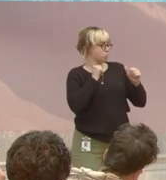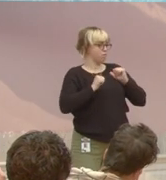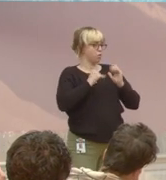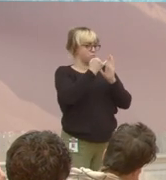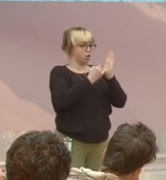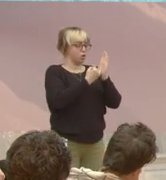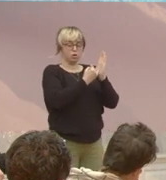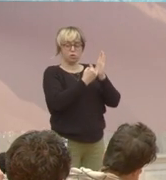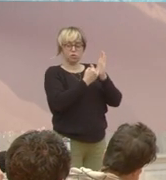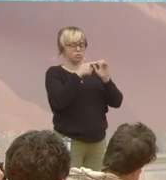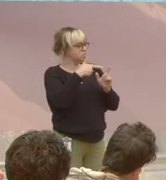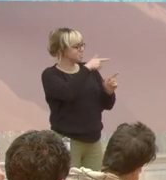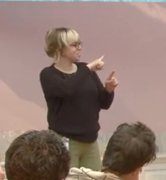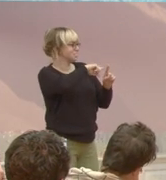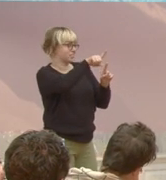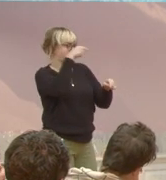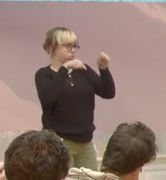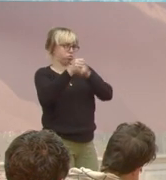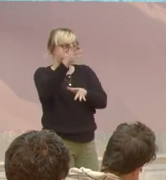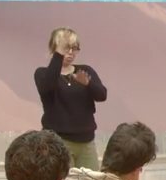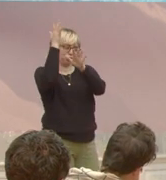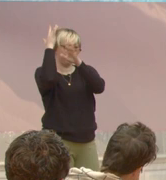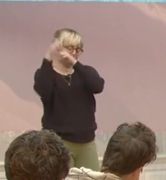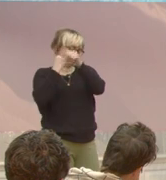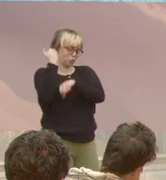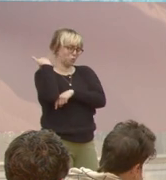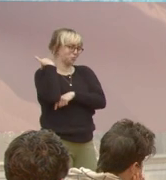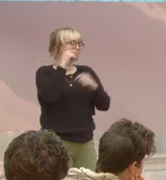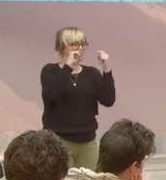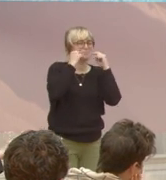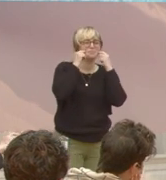Audience Member: Way back Audience member: in another century, having to come to the